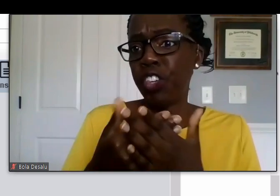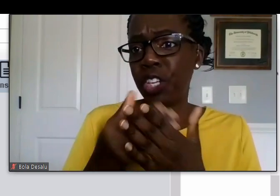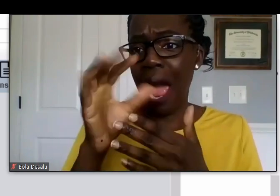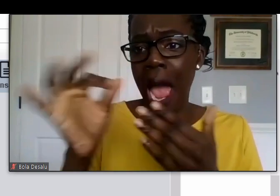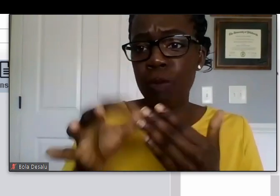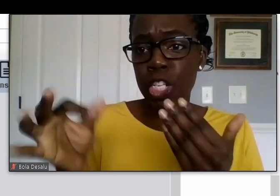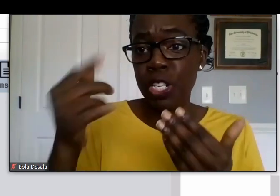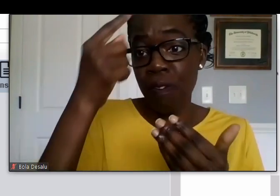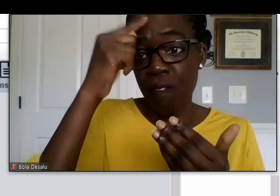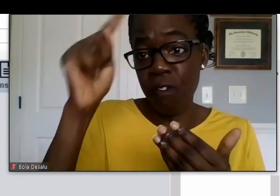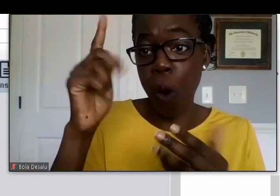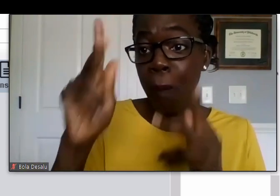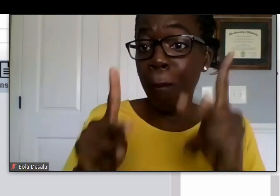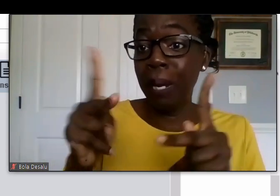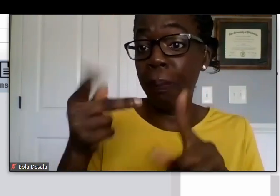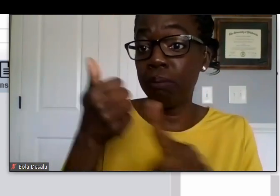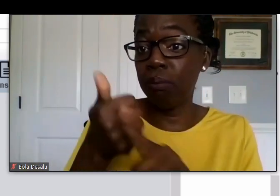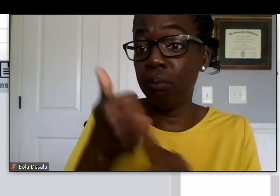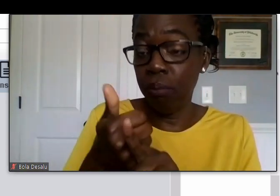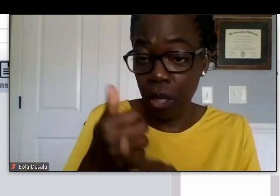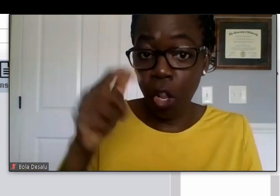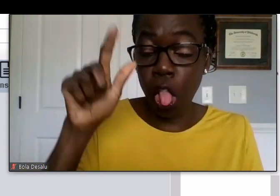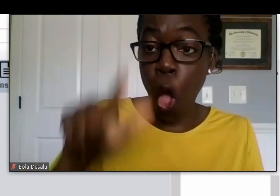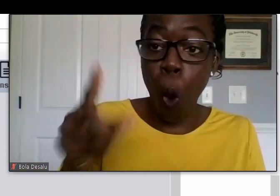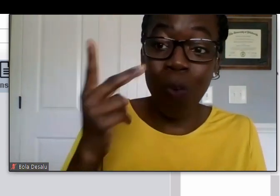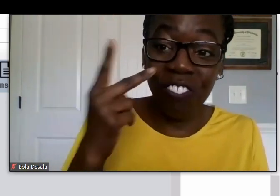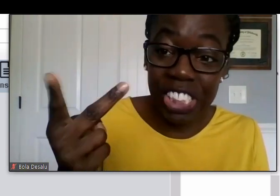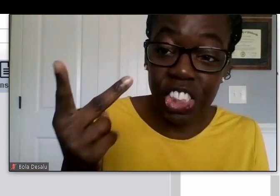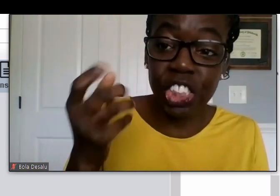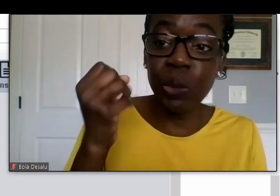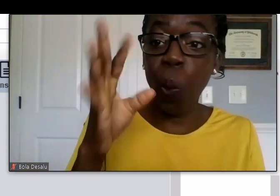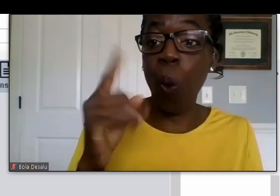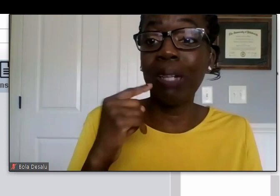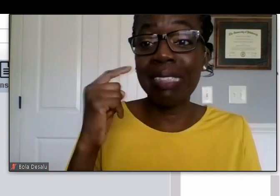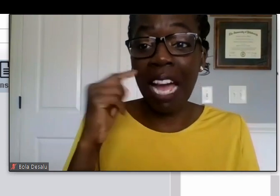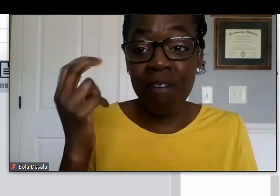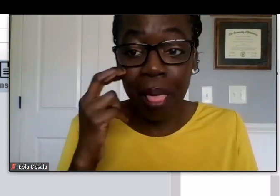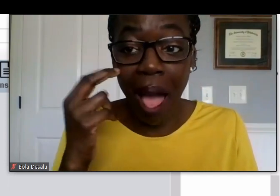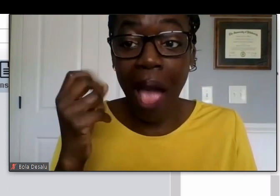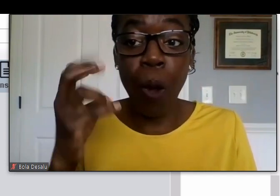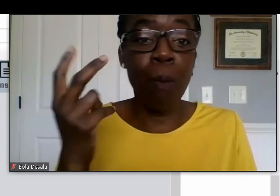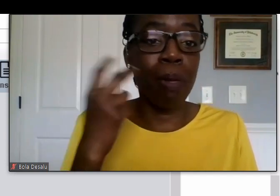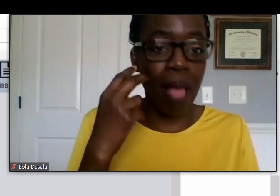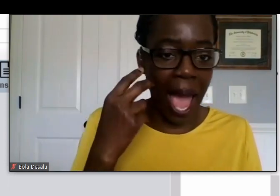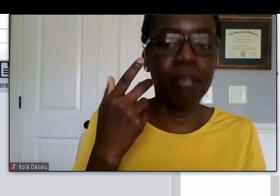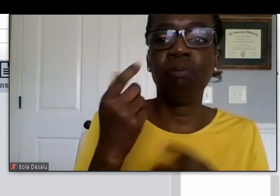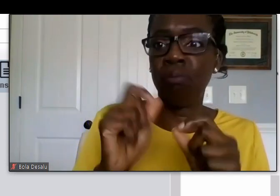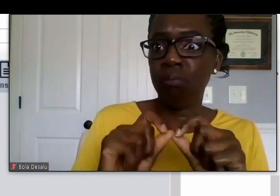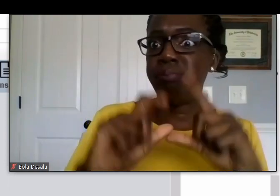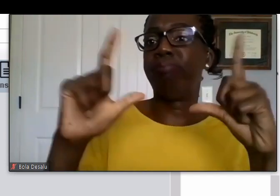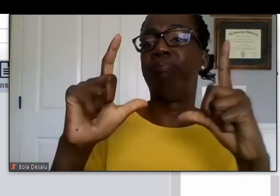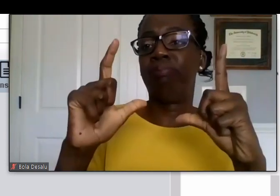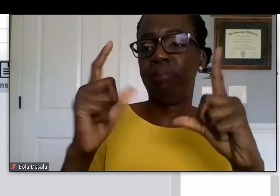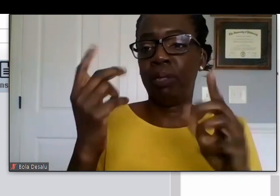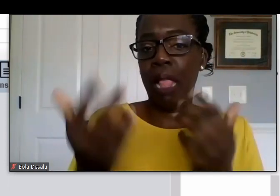That's very good options for individuals who may be low vision or deafblind or blind